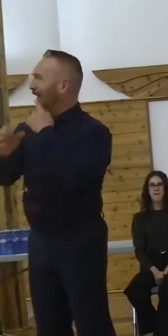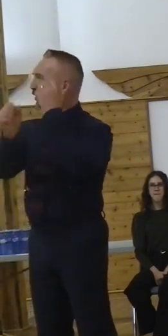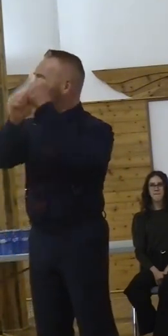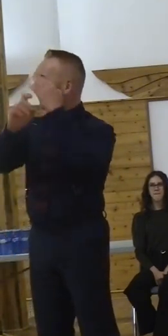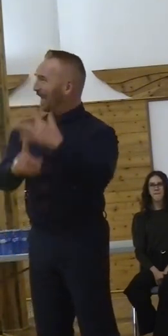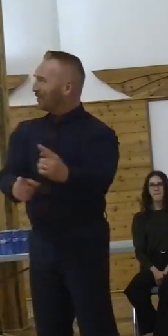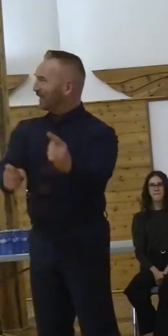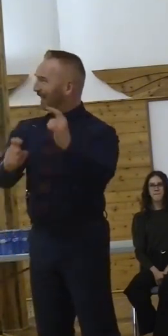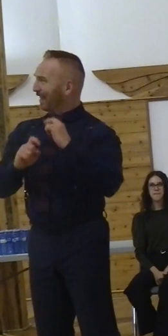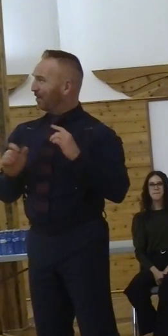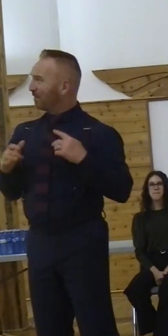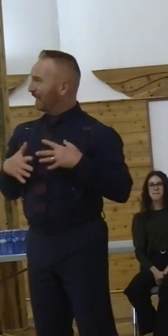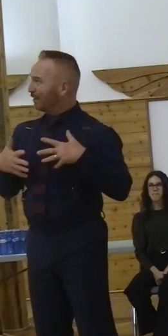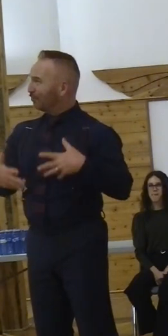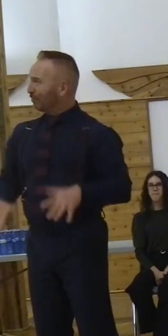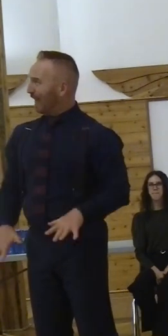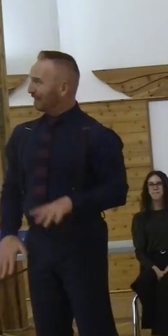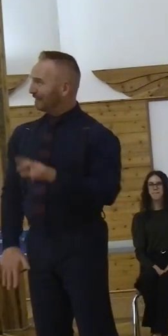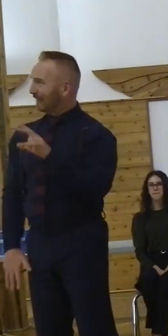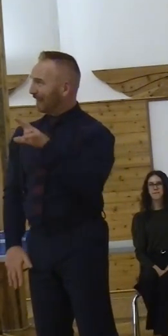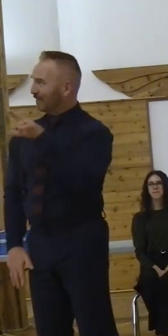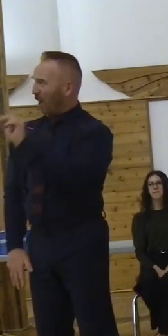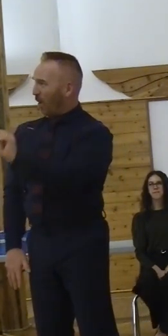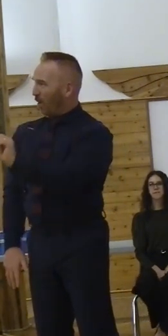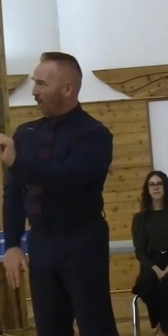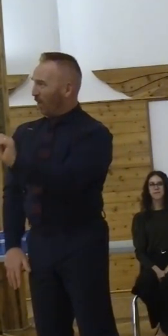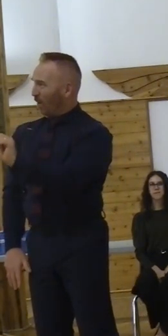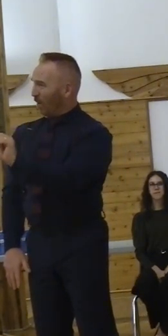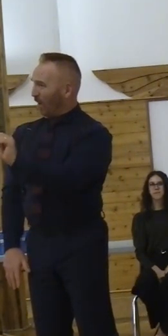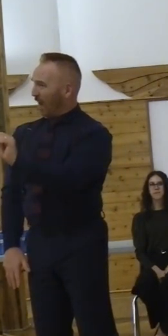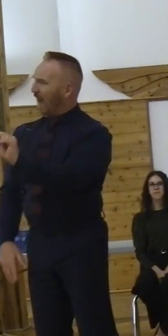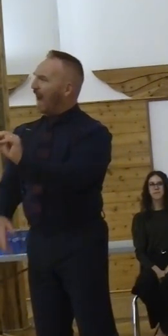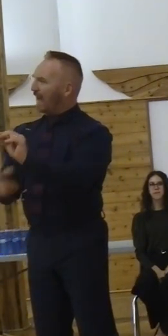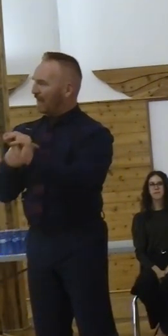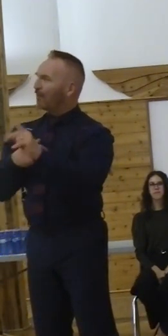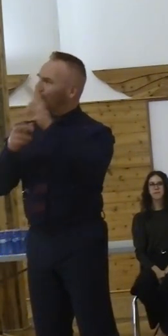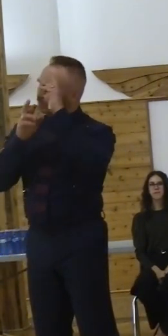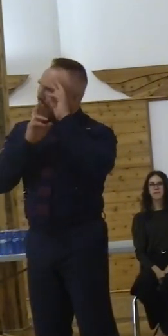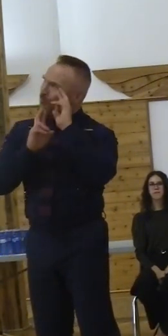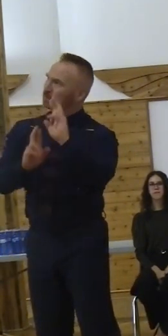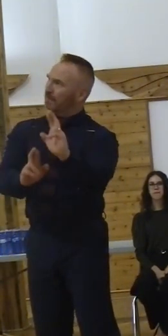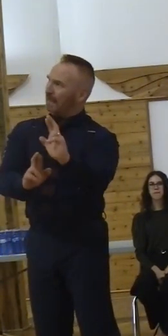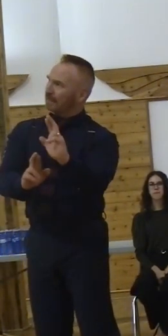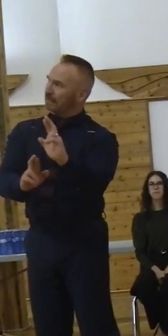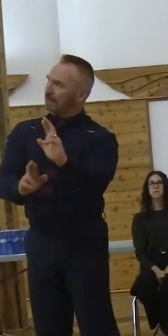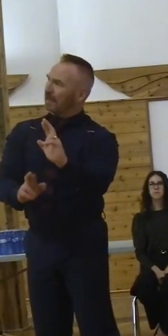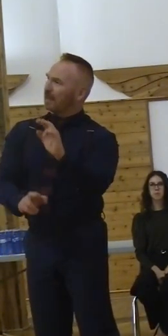I said, because I have too much respect for women who never ever wear a jingle press like this.